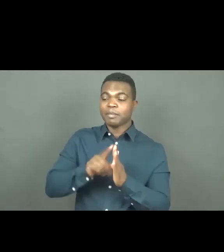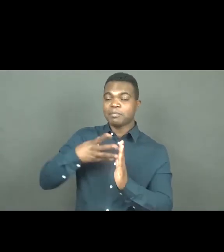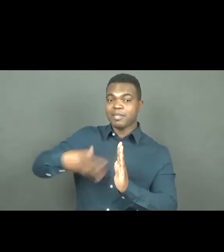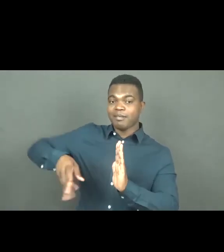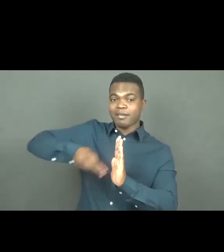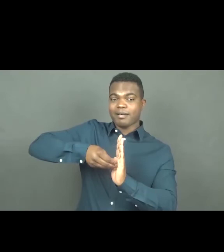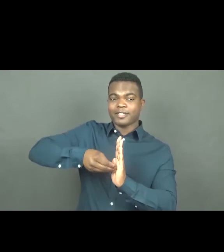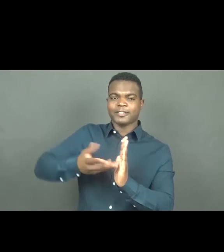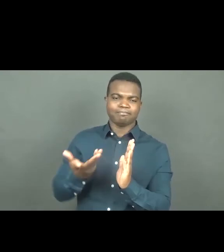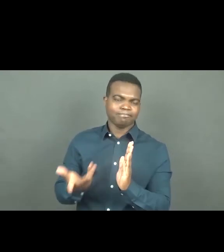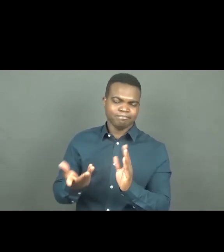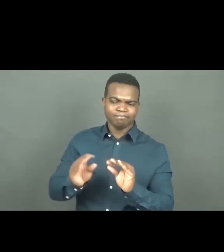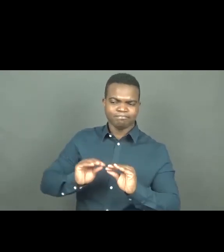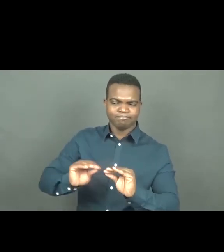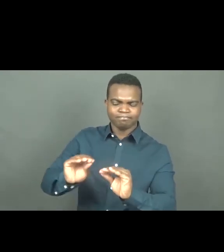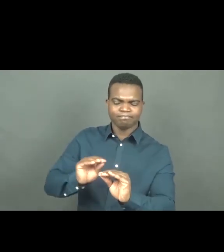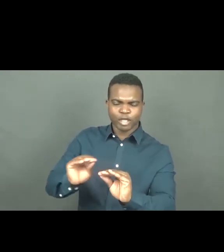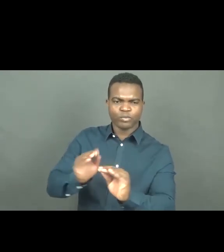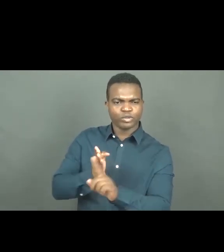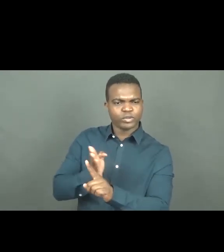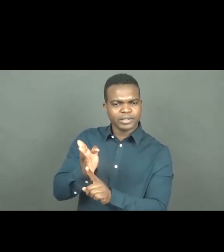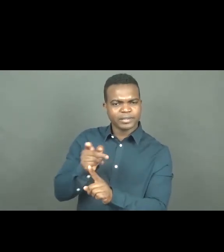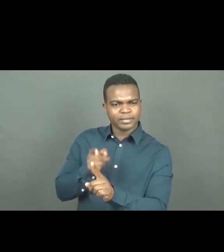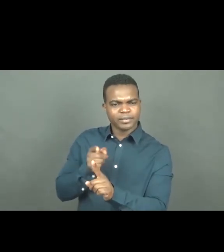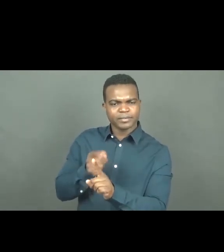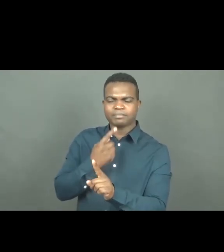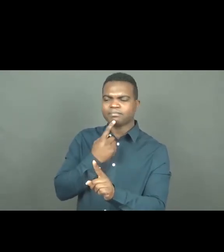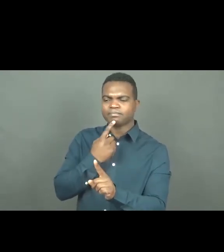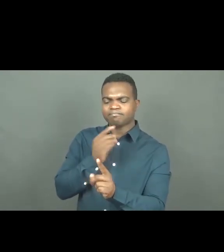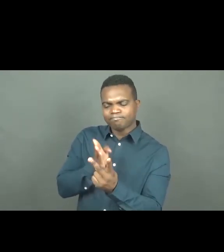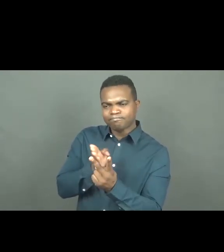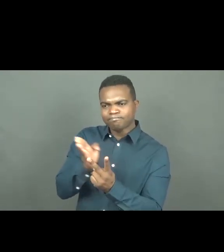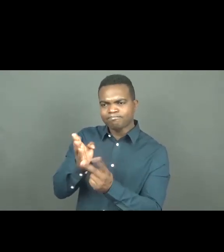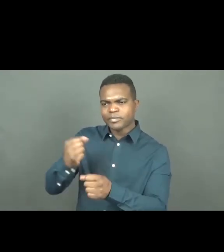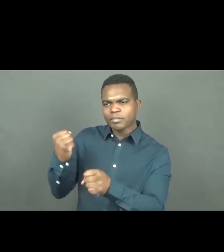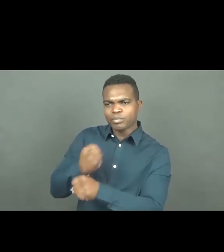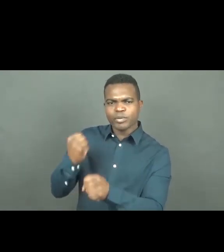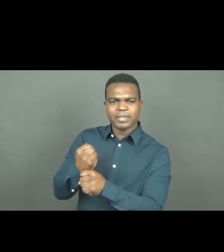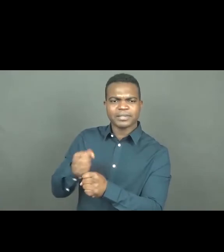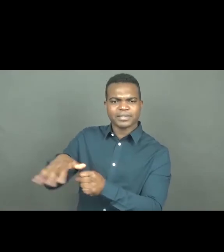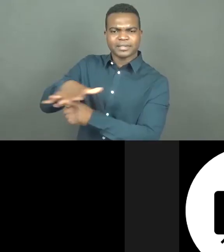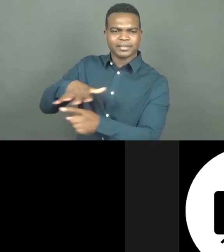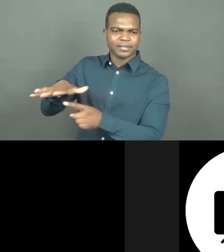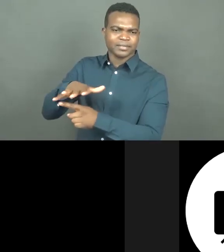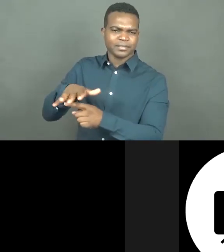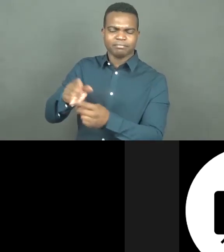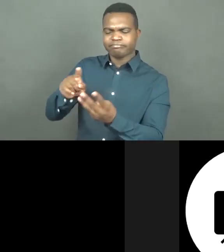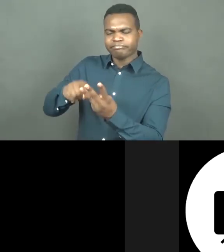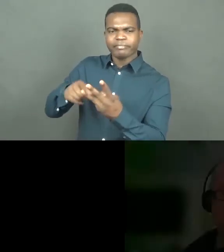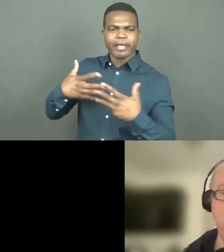Maybe Mary, I can stop here, with that brief. If there are questions or comments